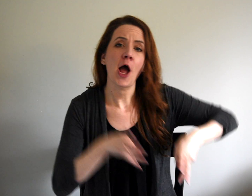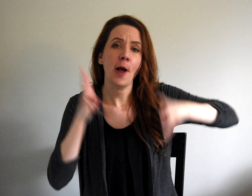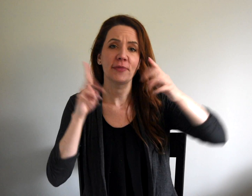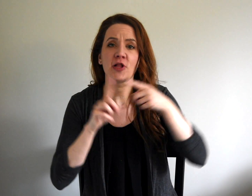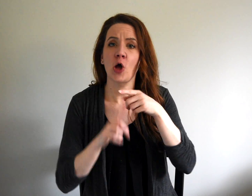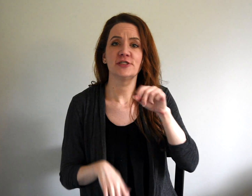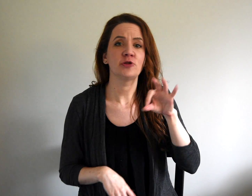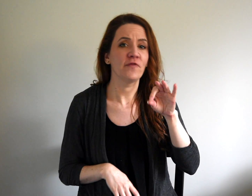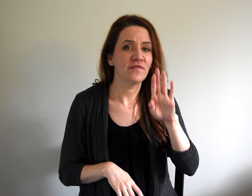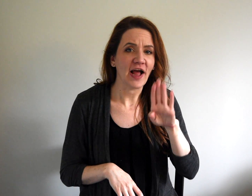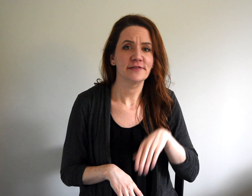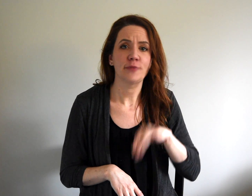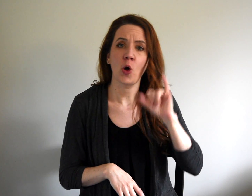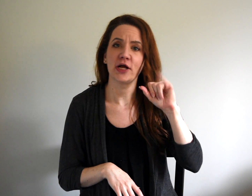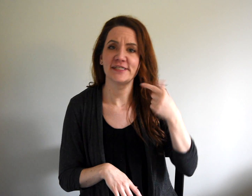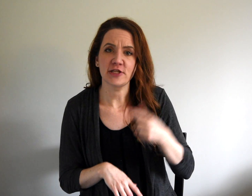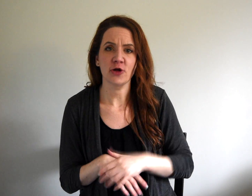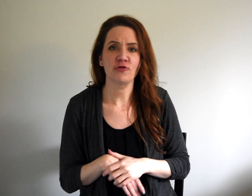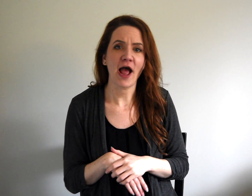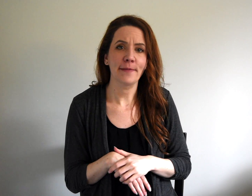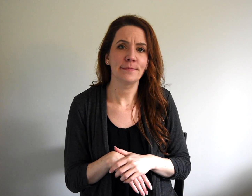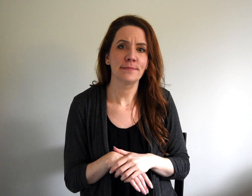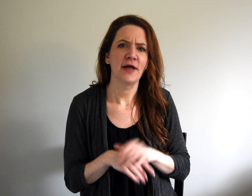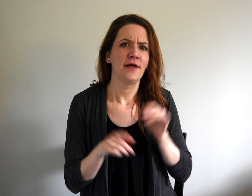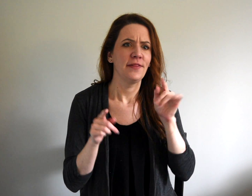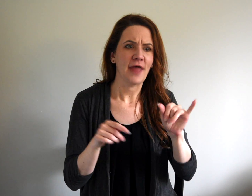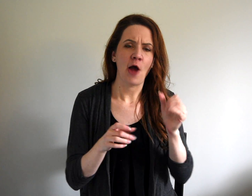they will want to see more of what you are doing which would increase the